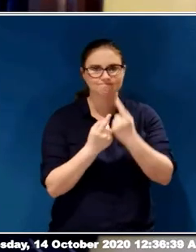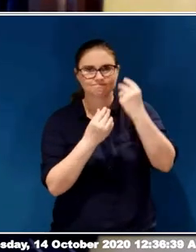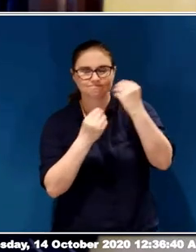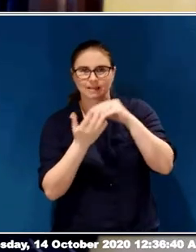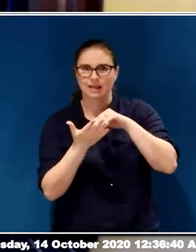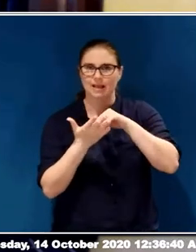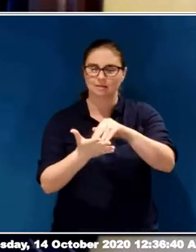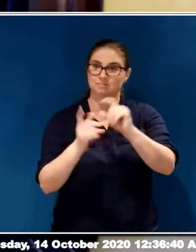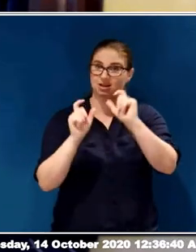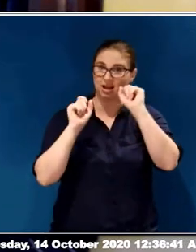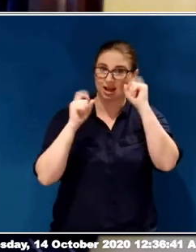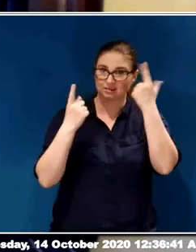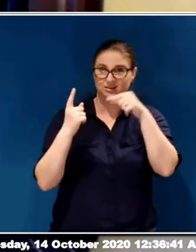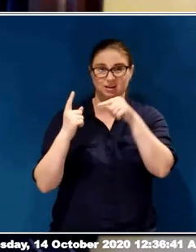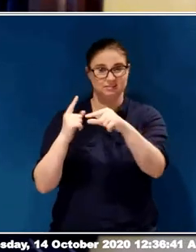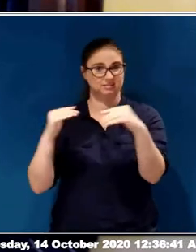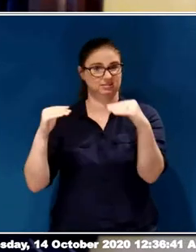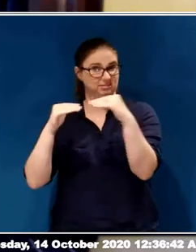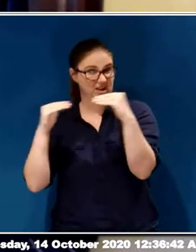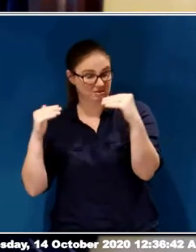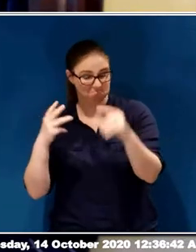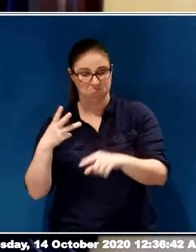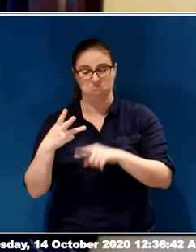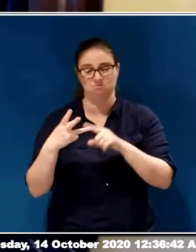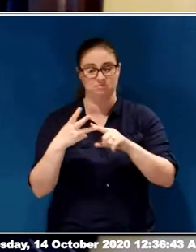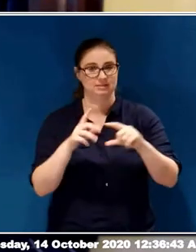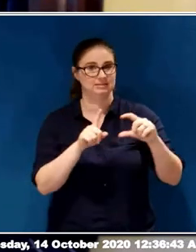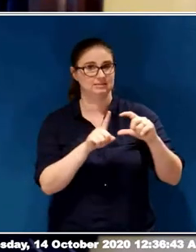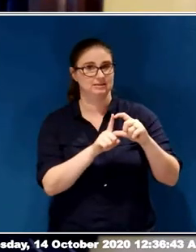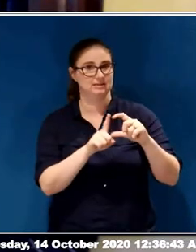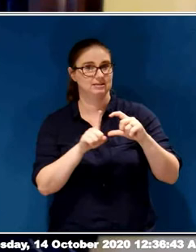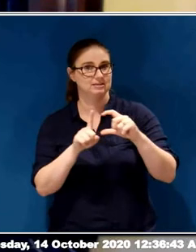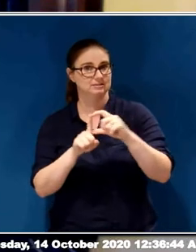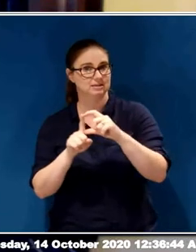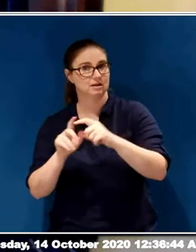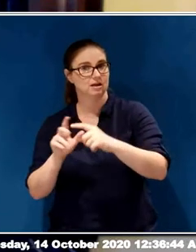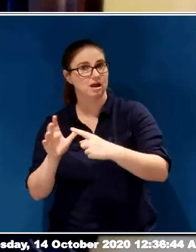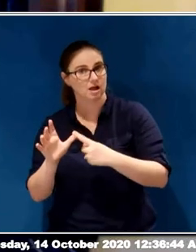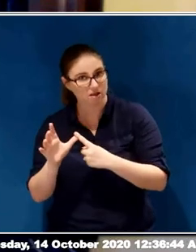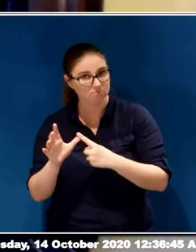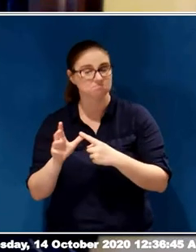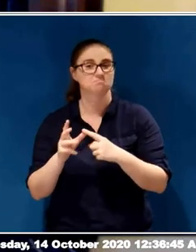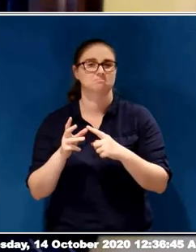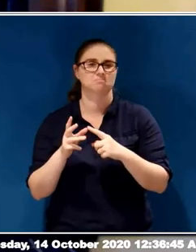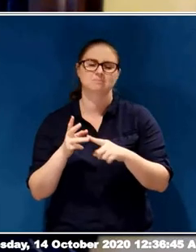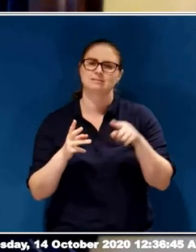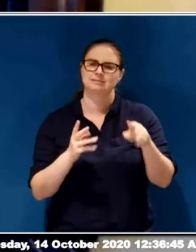But the Disability Standards for Education are the foundation. All right.